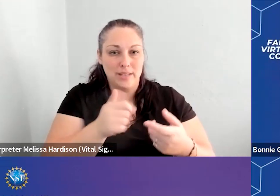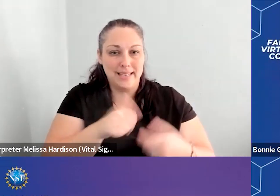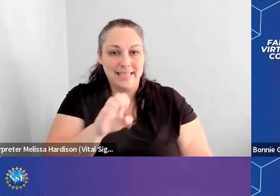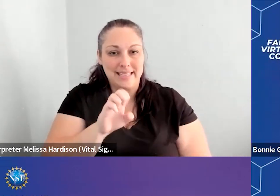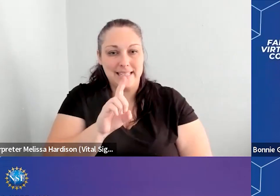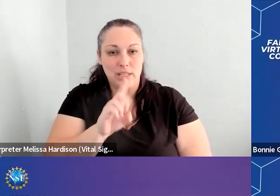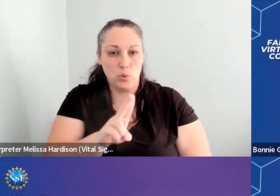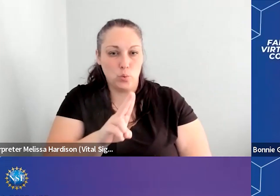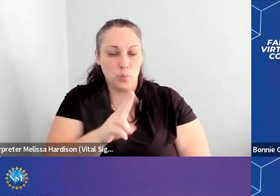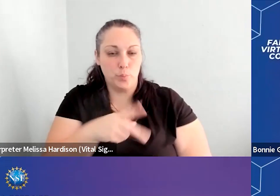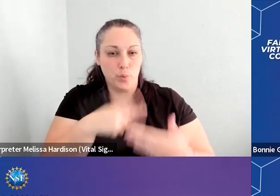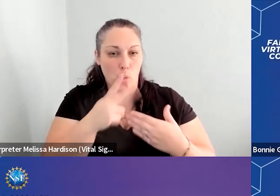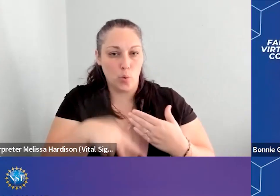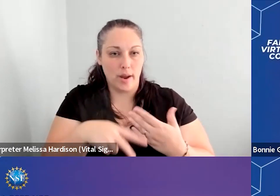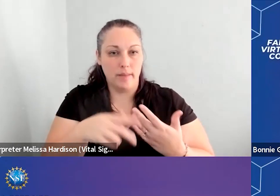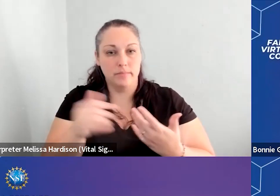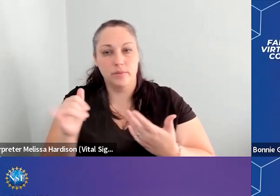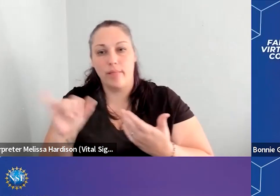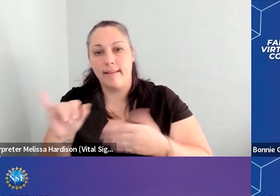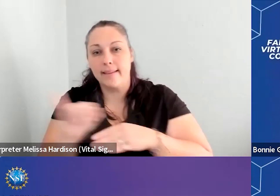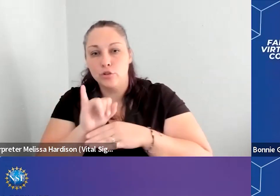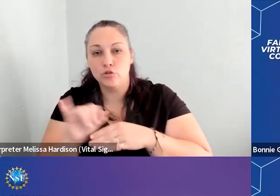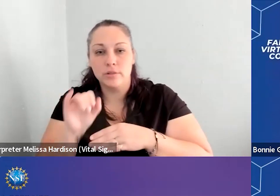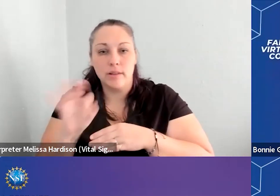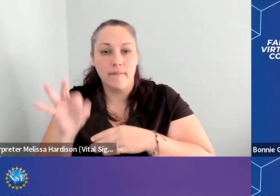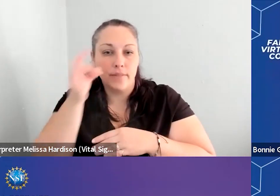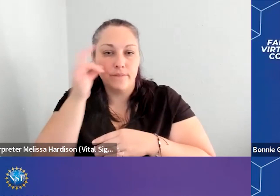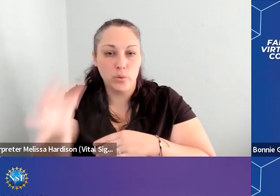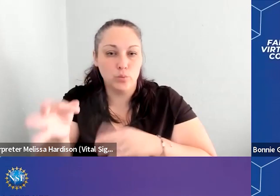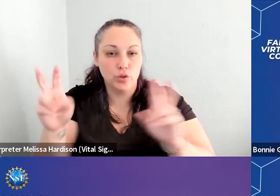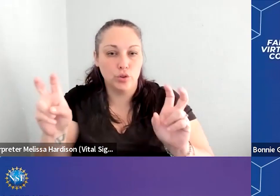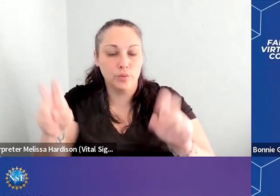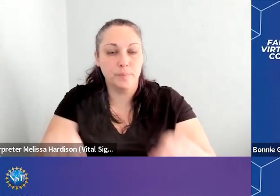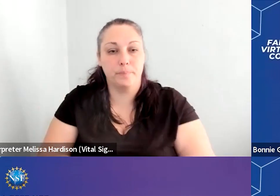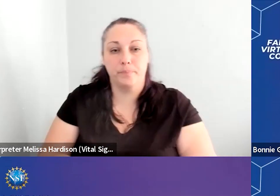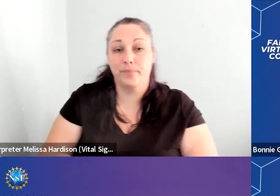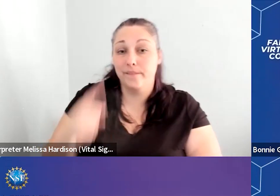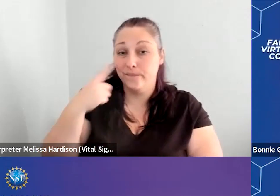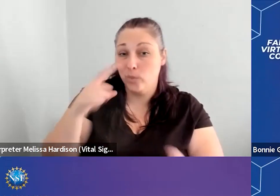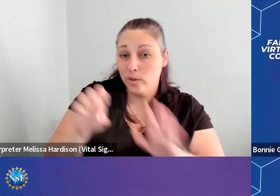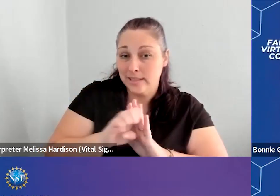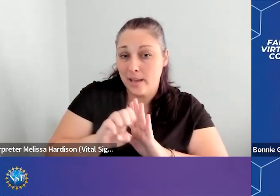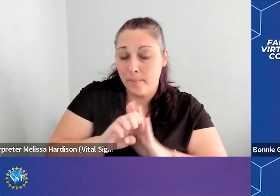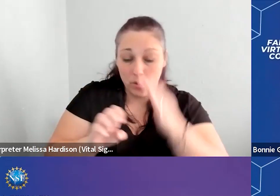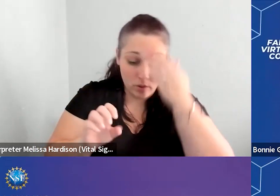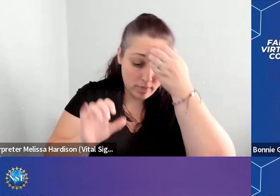So focus on industries of the future. Luis Cubano: So for example, the CREST program --